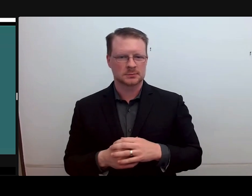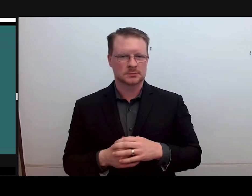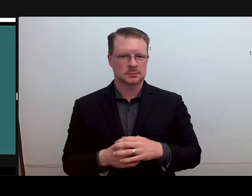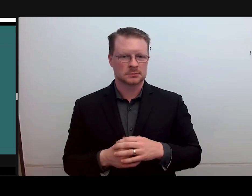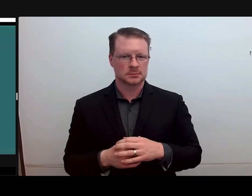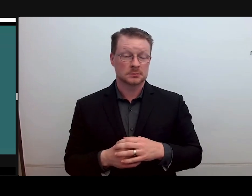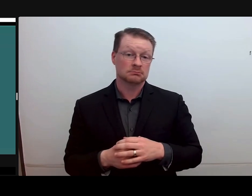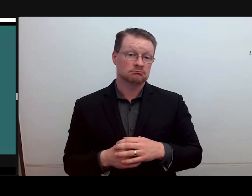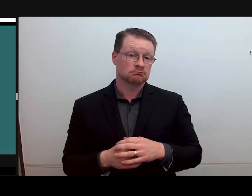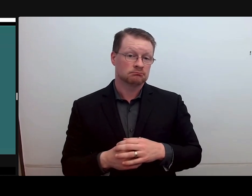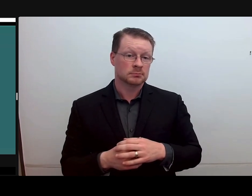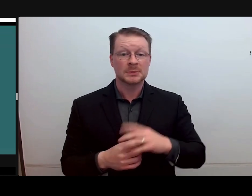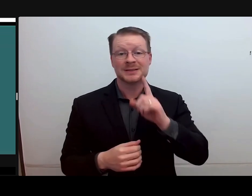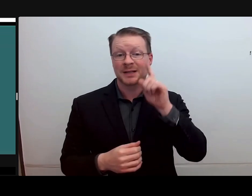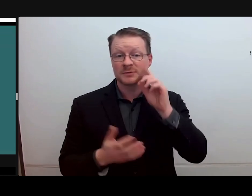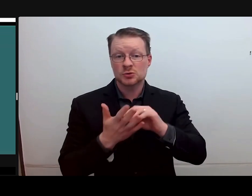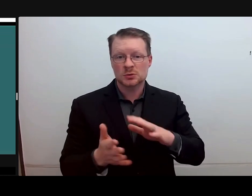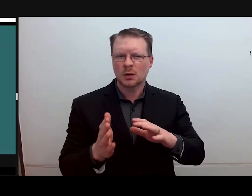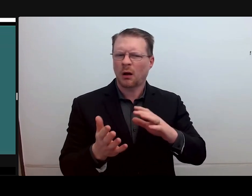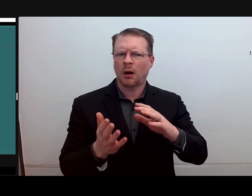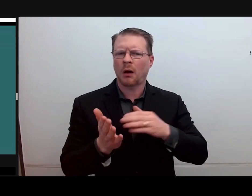and their communication preferences.